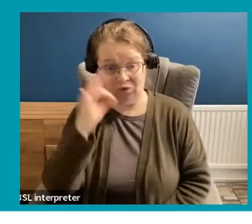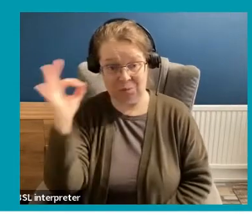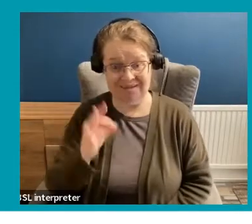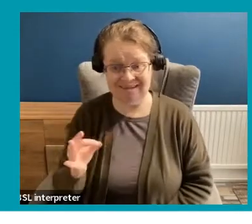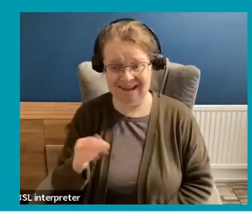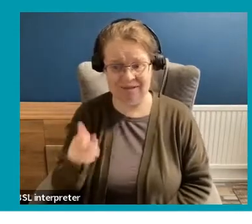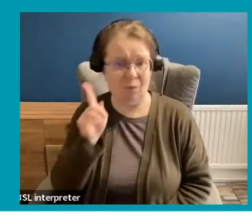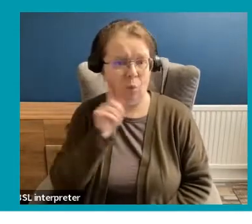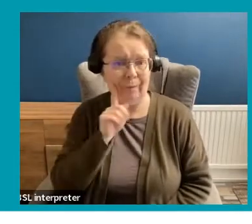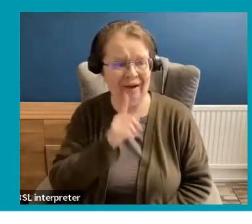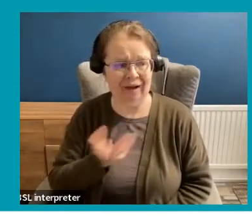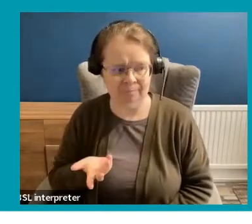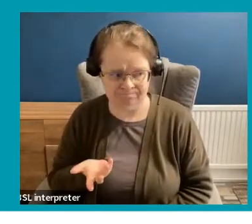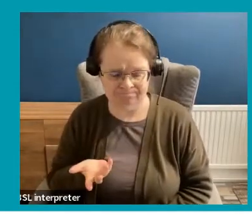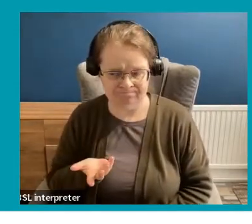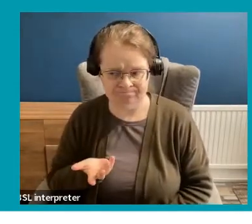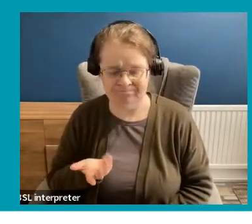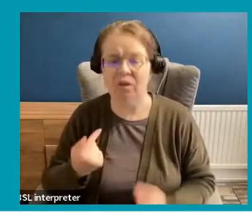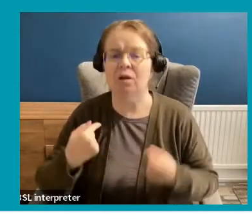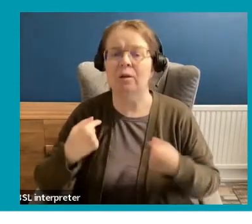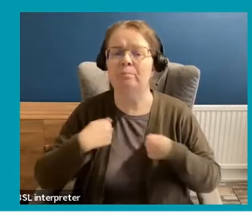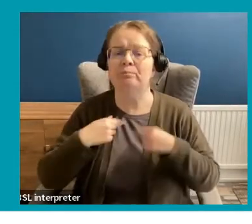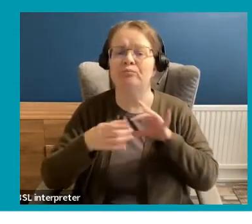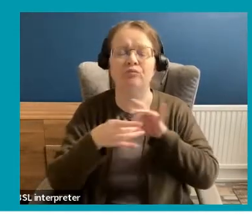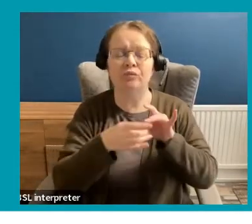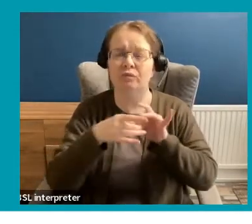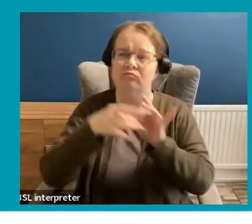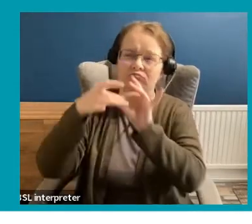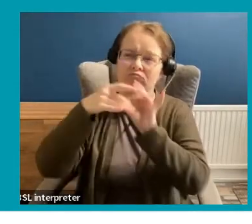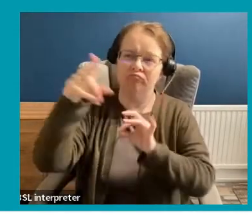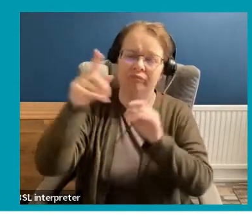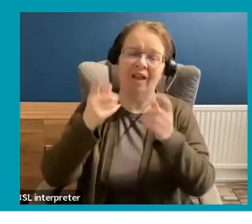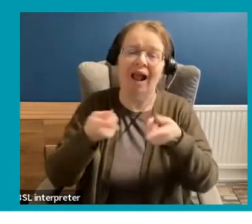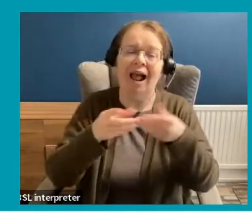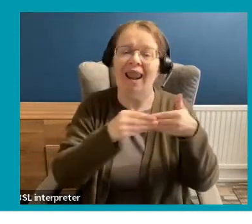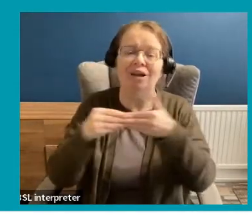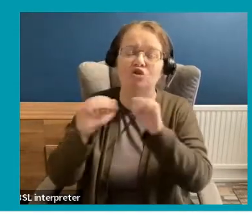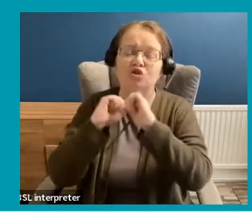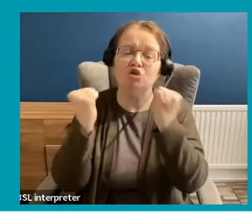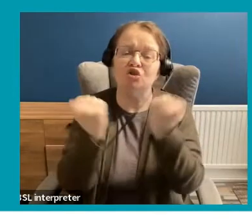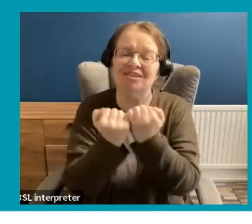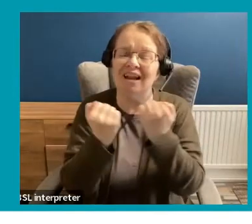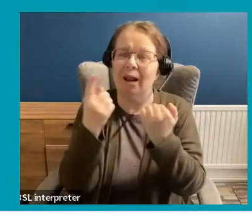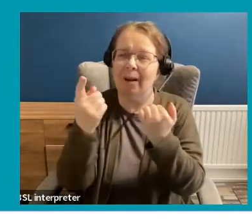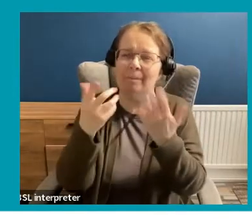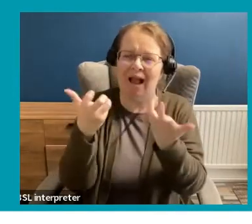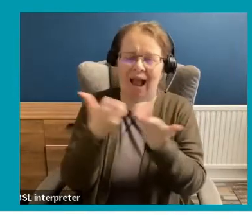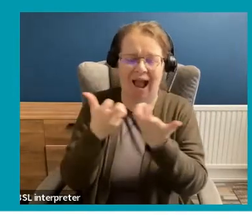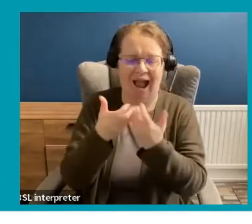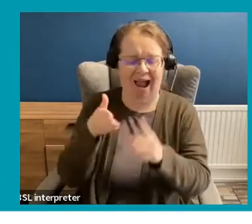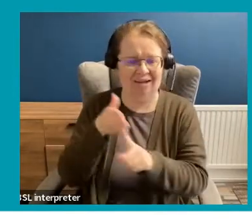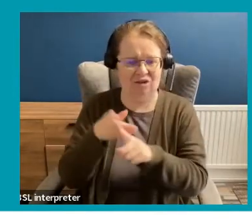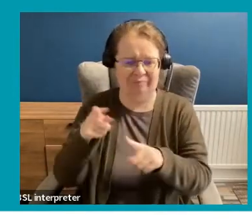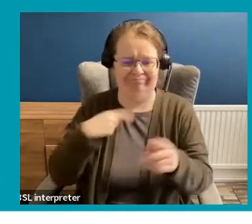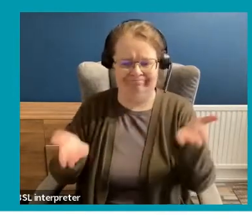that was my introduction to diversity. I worked with at leadership team to come up with a plan to address the winter in the gender imbalance and